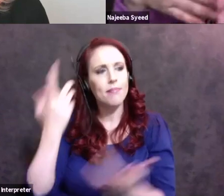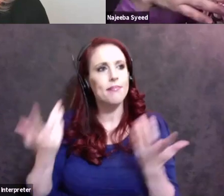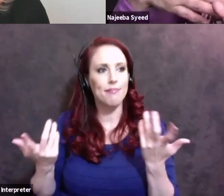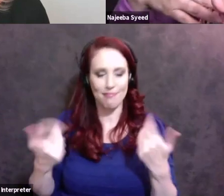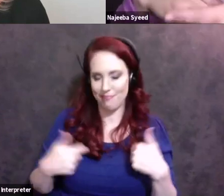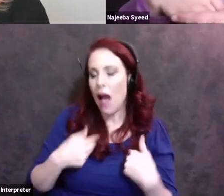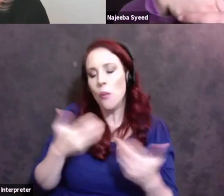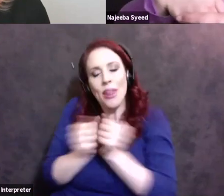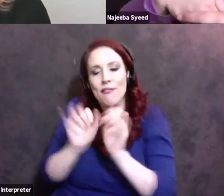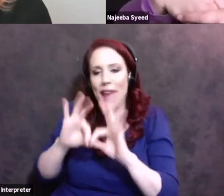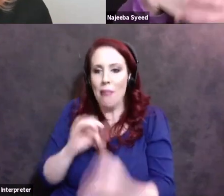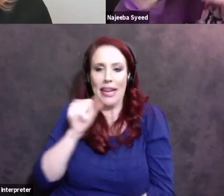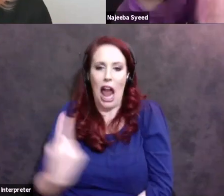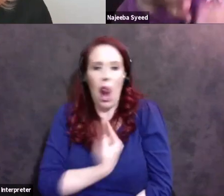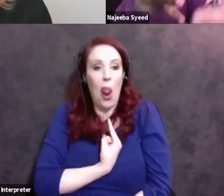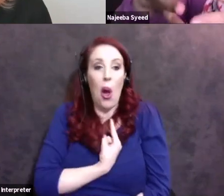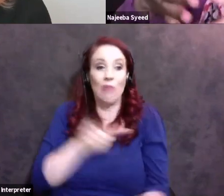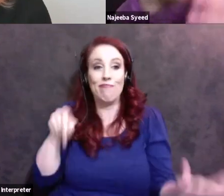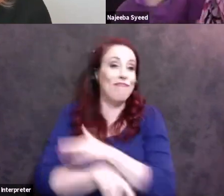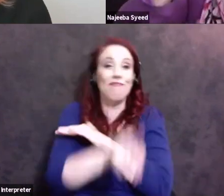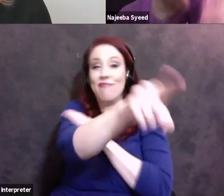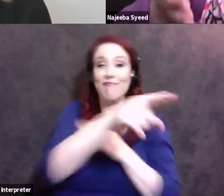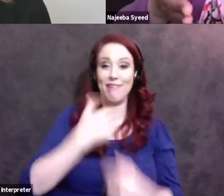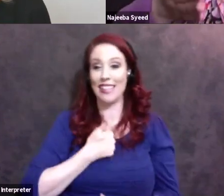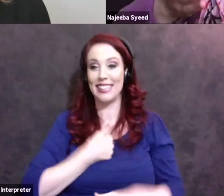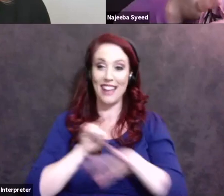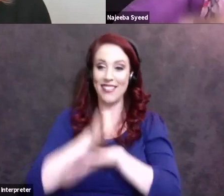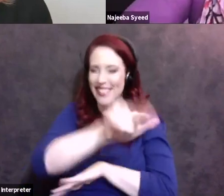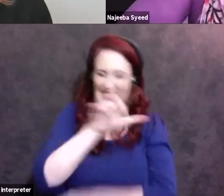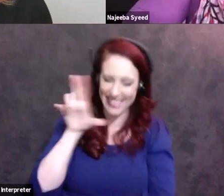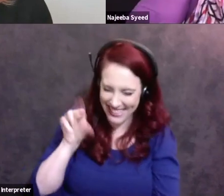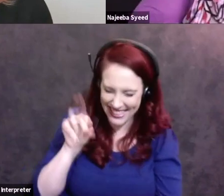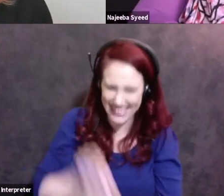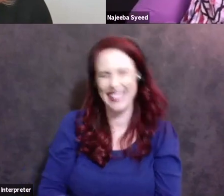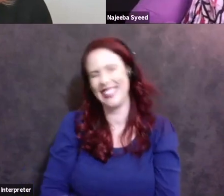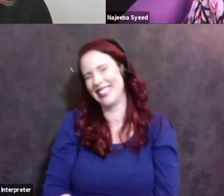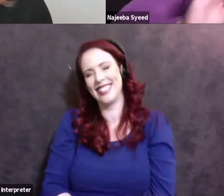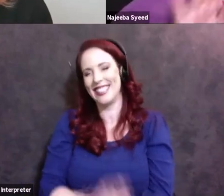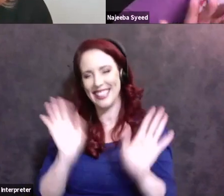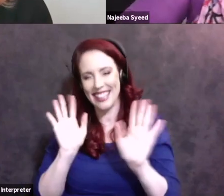I wasn't that precocious that I got on an airplane and came and established myself at